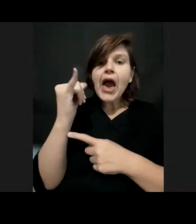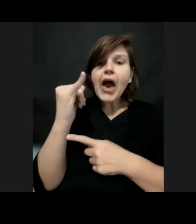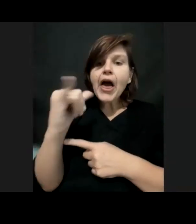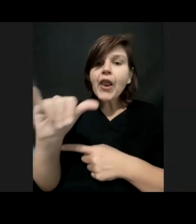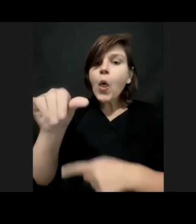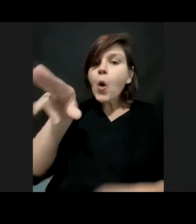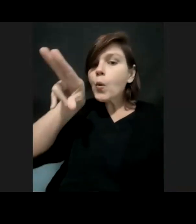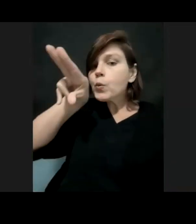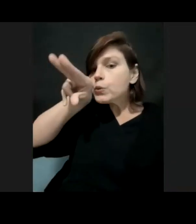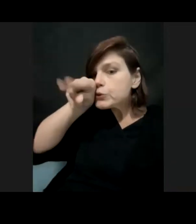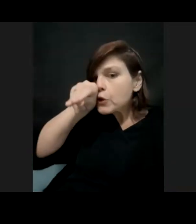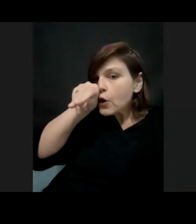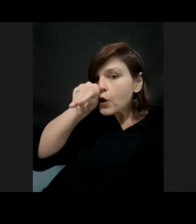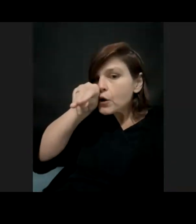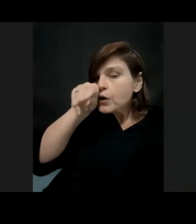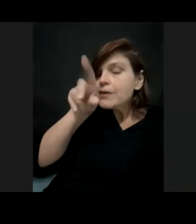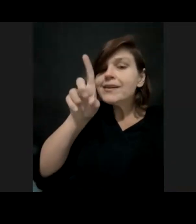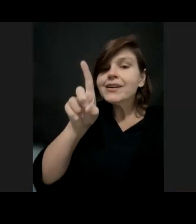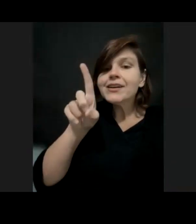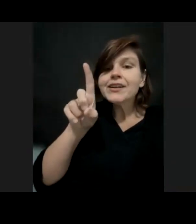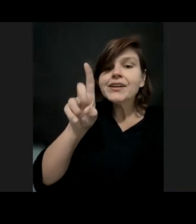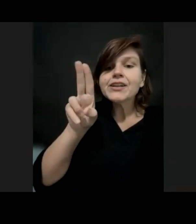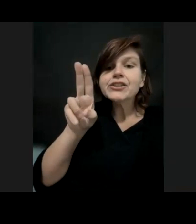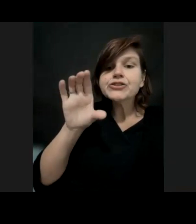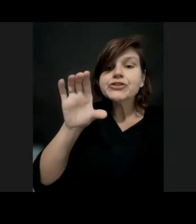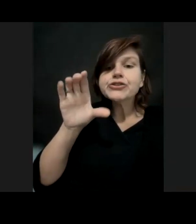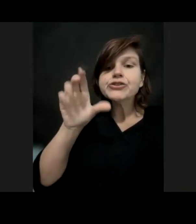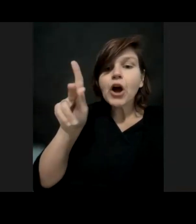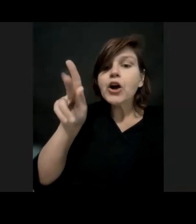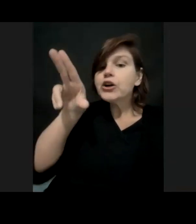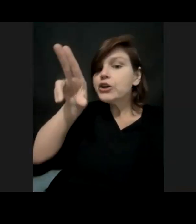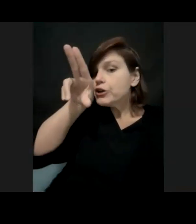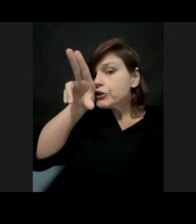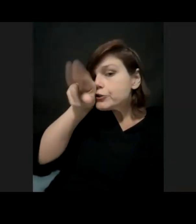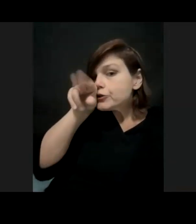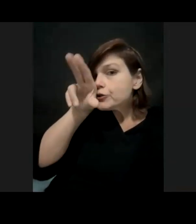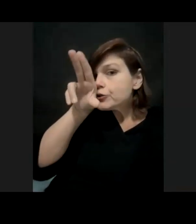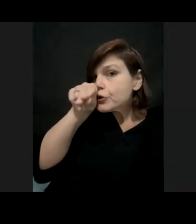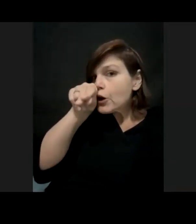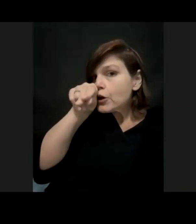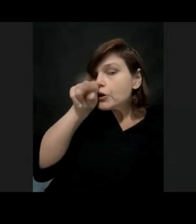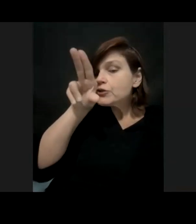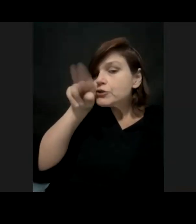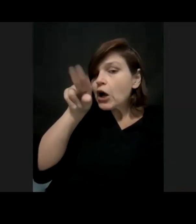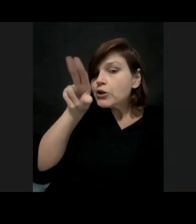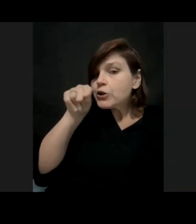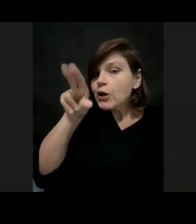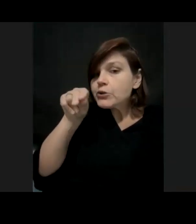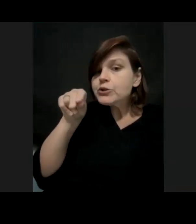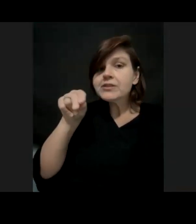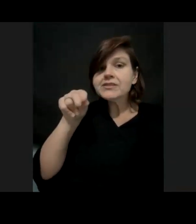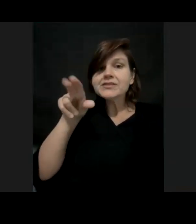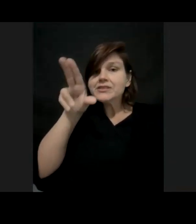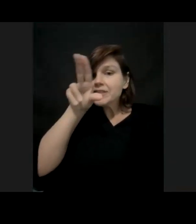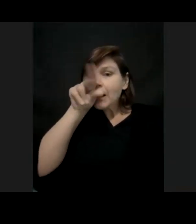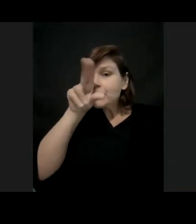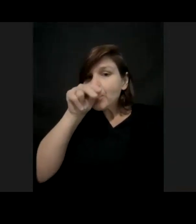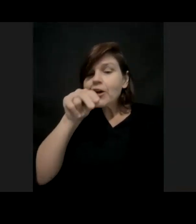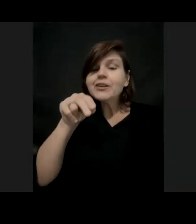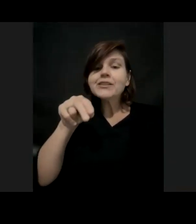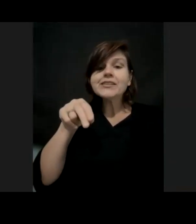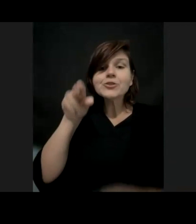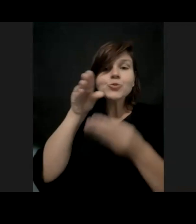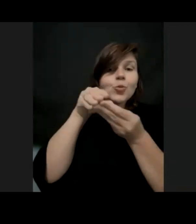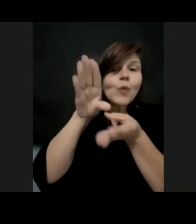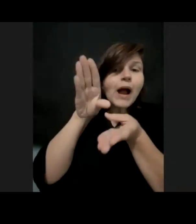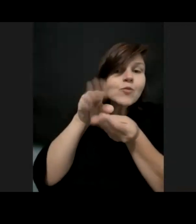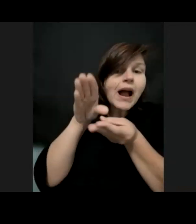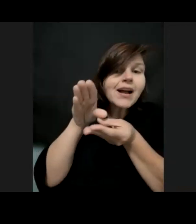Quack, quack! Quackity quack!